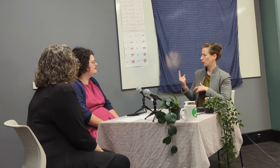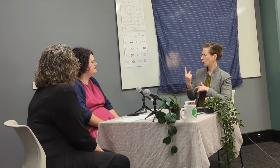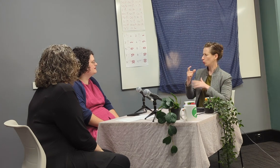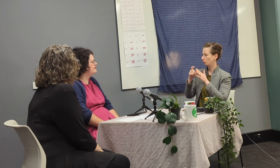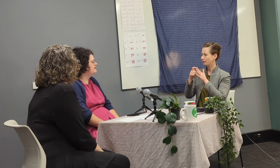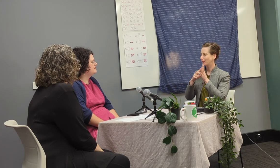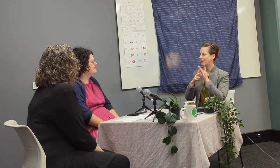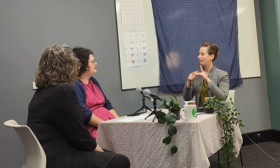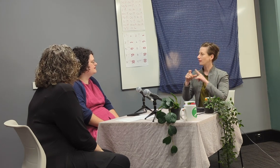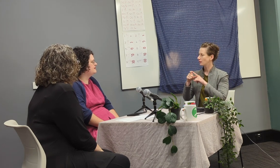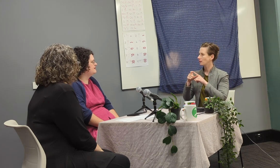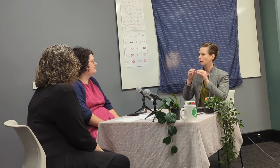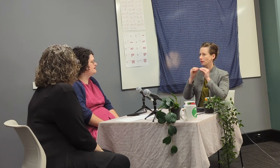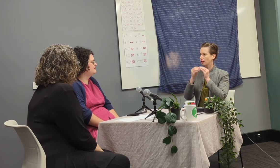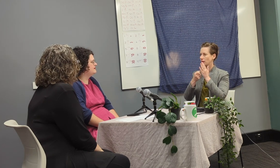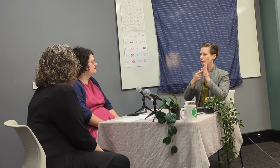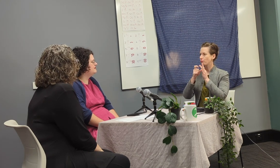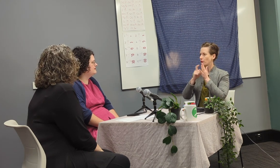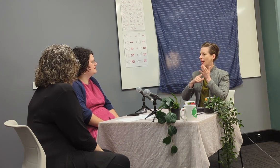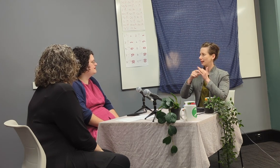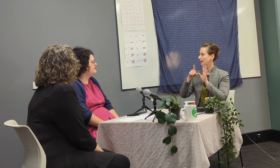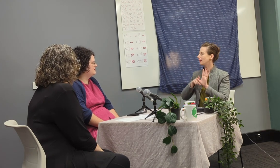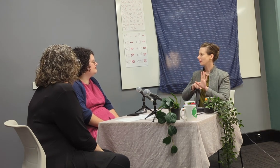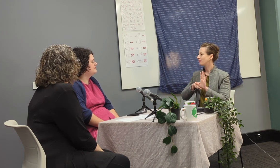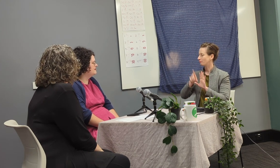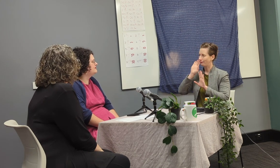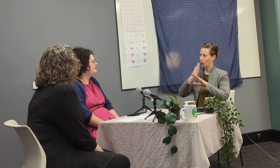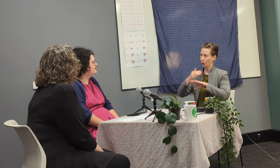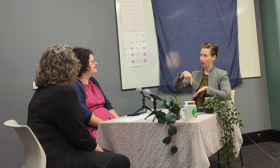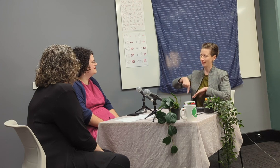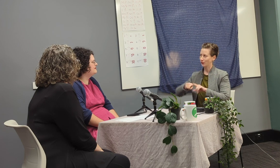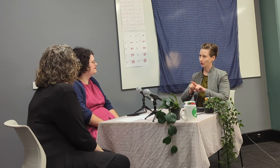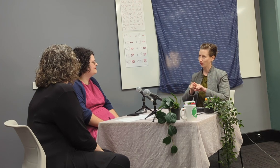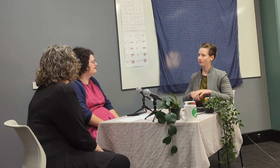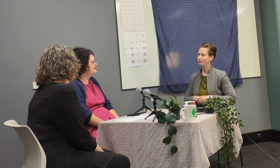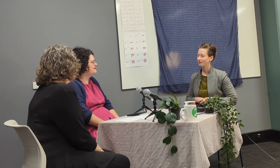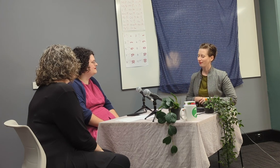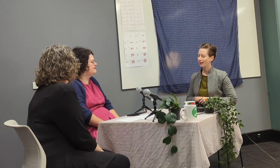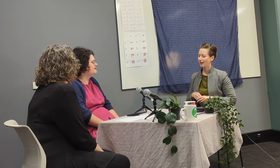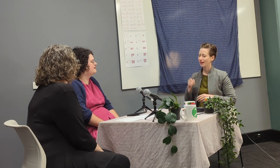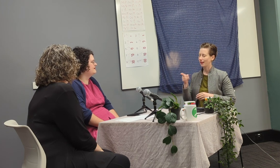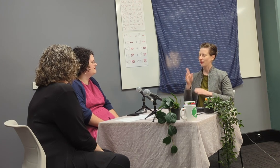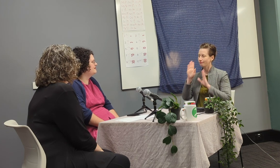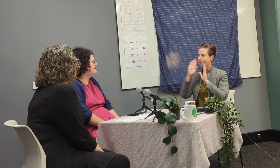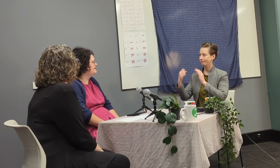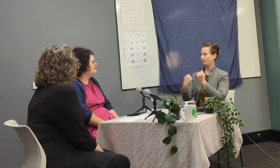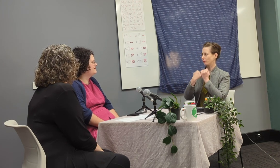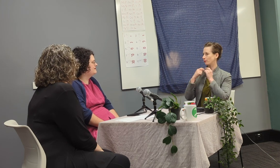My supervisor – his name is Professor David Bradley – who used to work here at La Trobe as well.